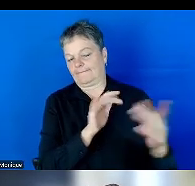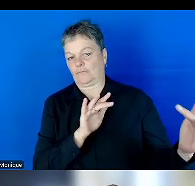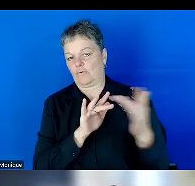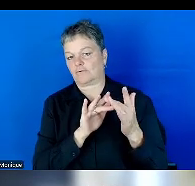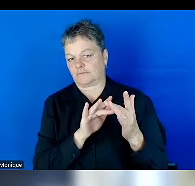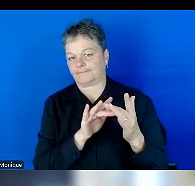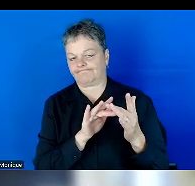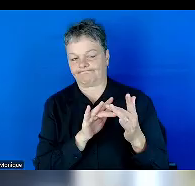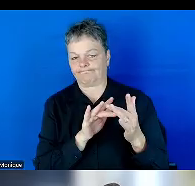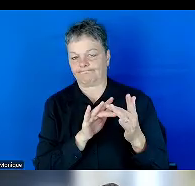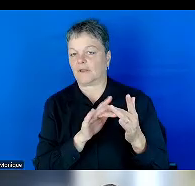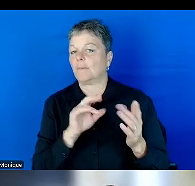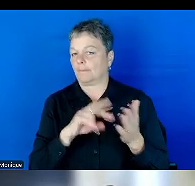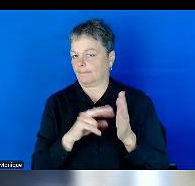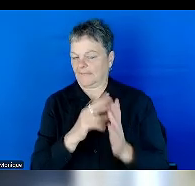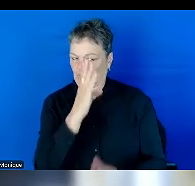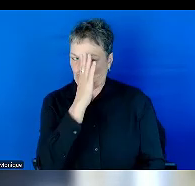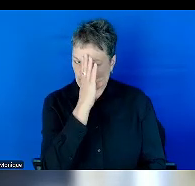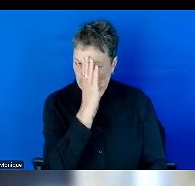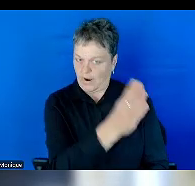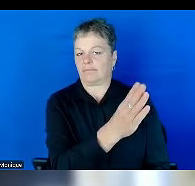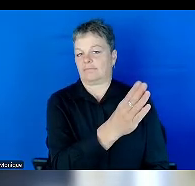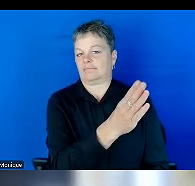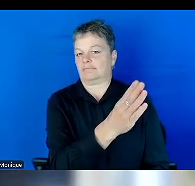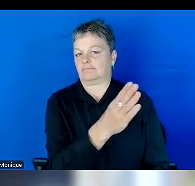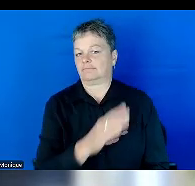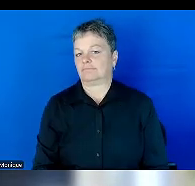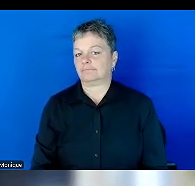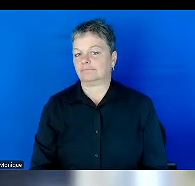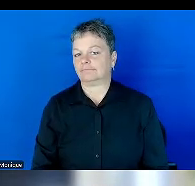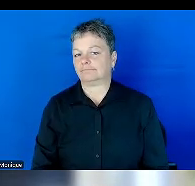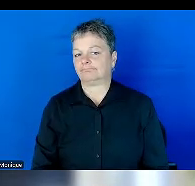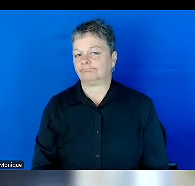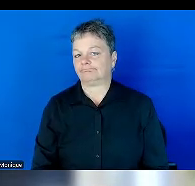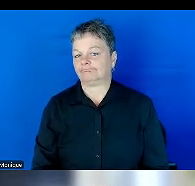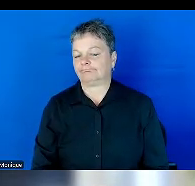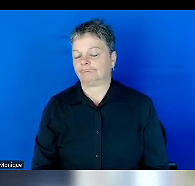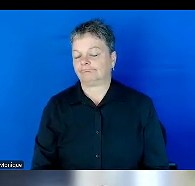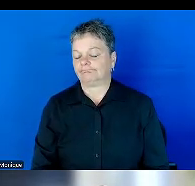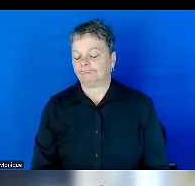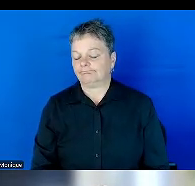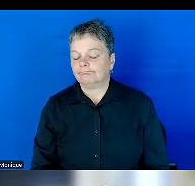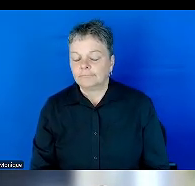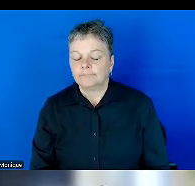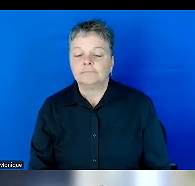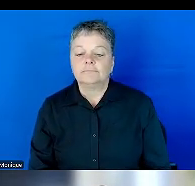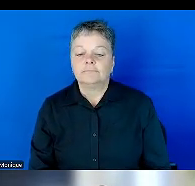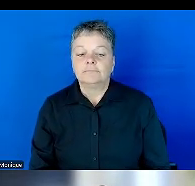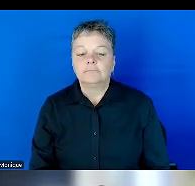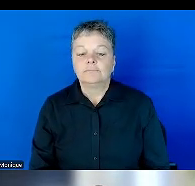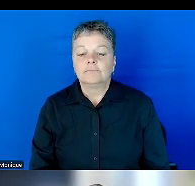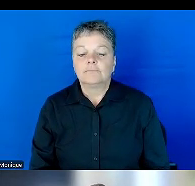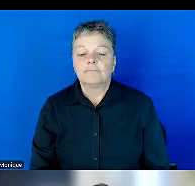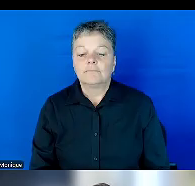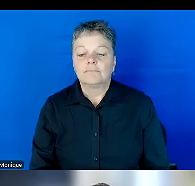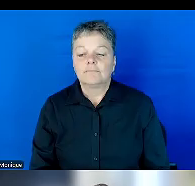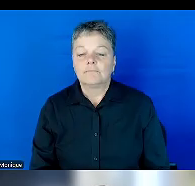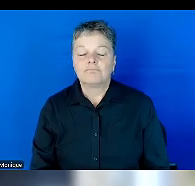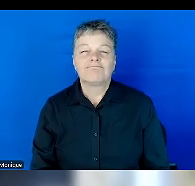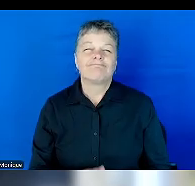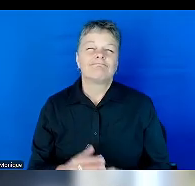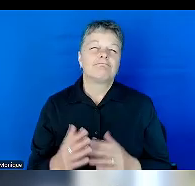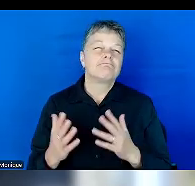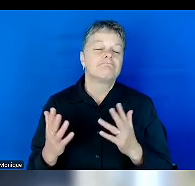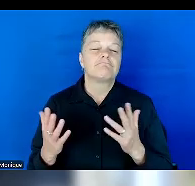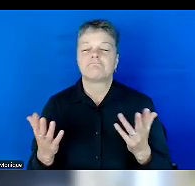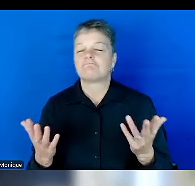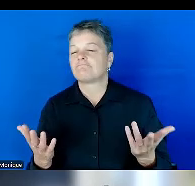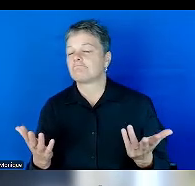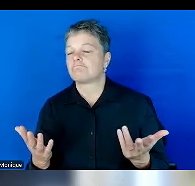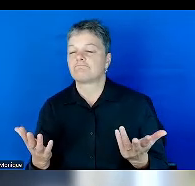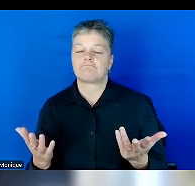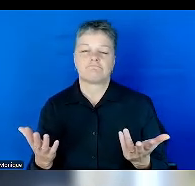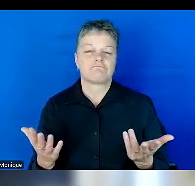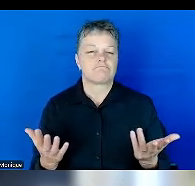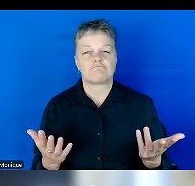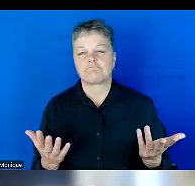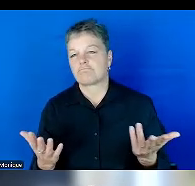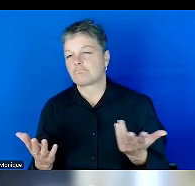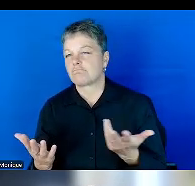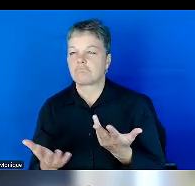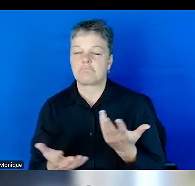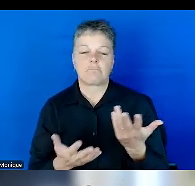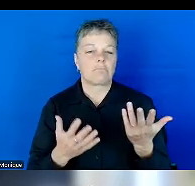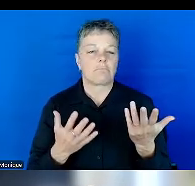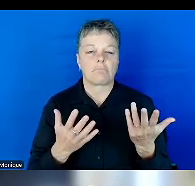provided directly to the person with disability. Um and um unless that other person has a valid